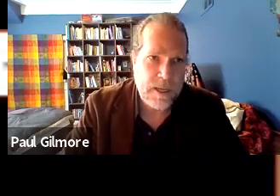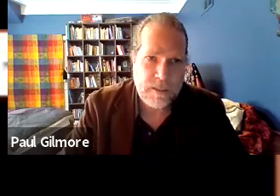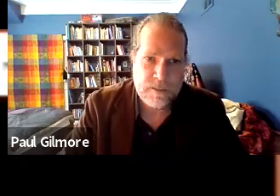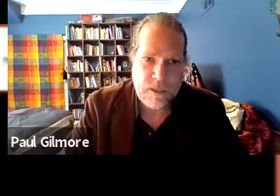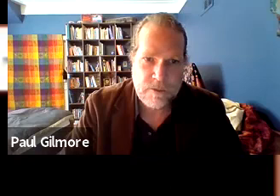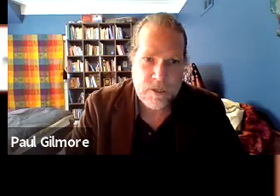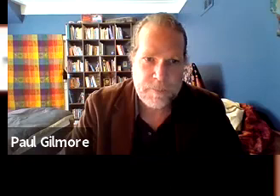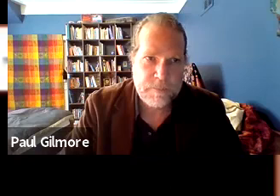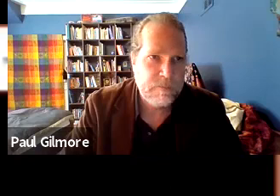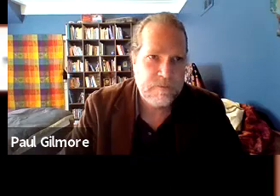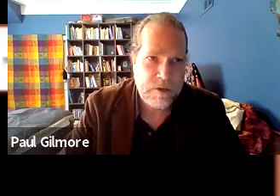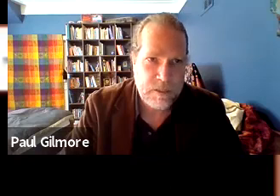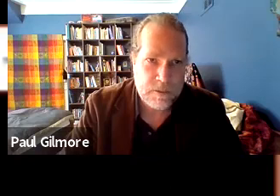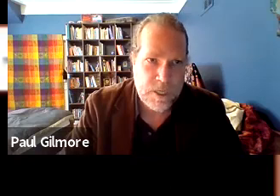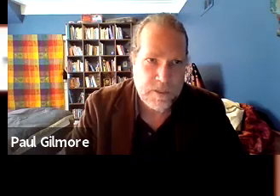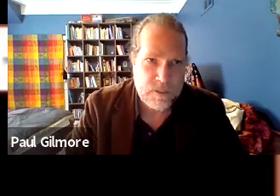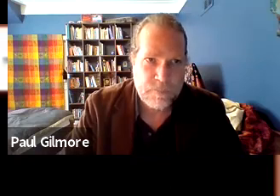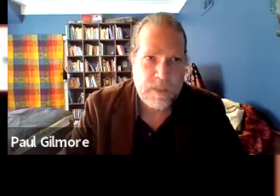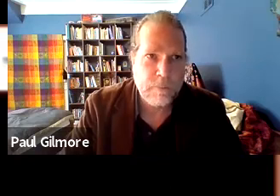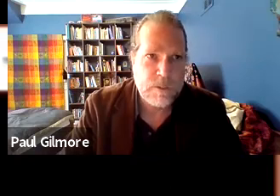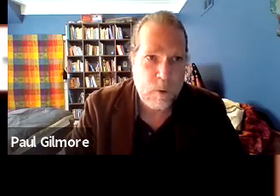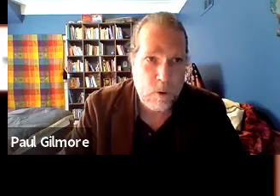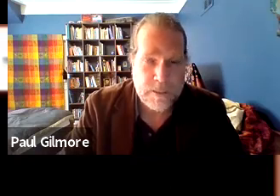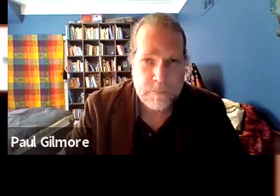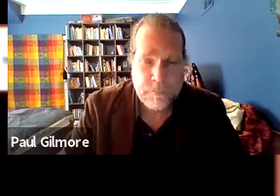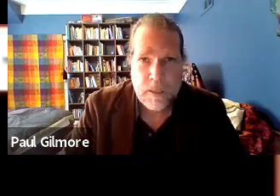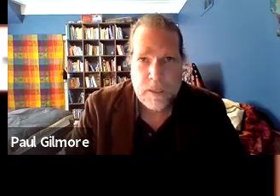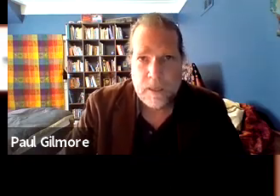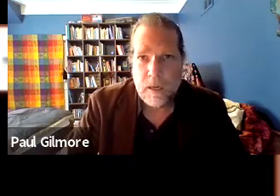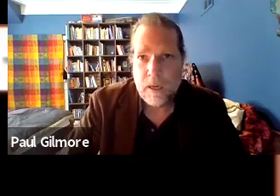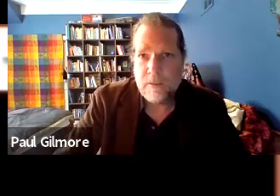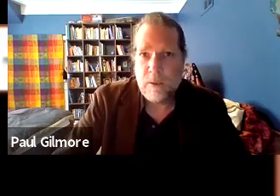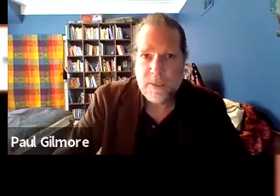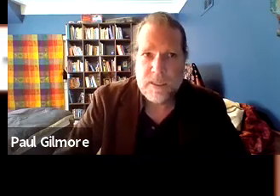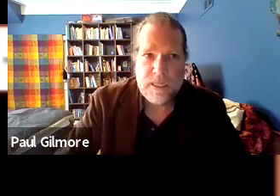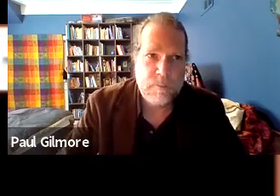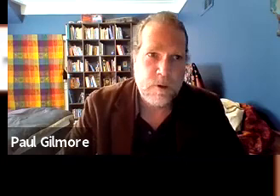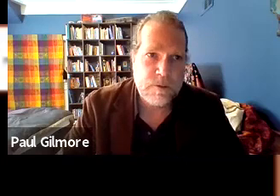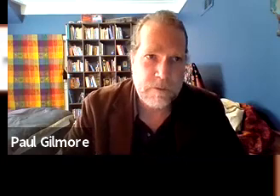and southern Europe, very little chance. That was the point. They wanted to keep those